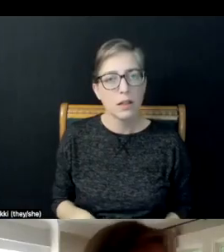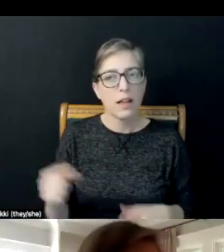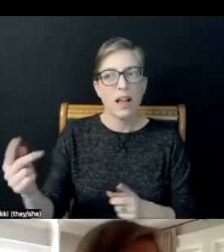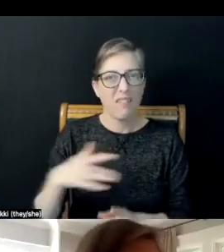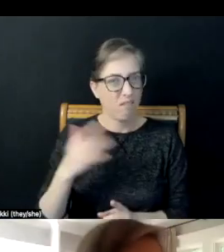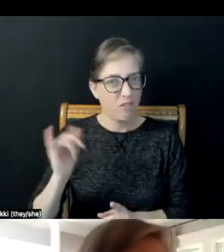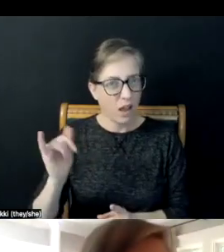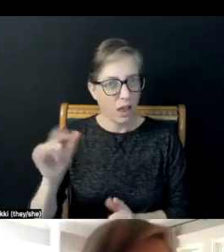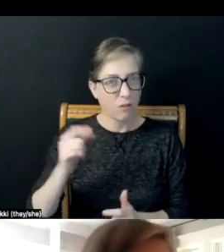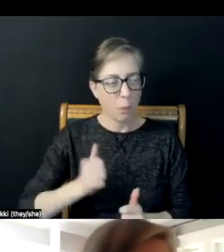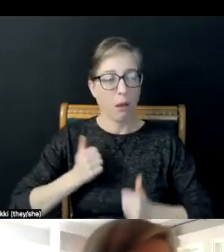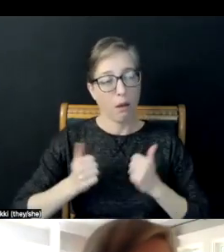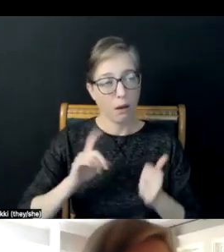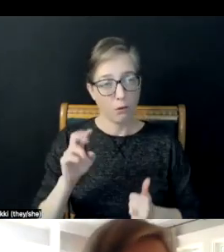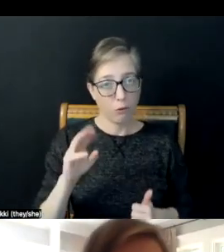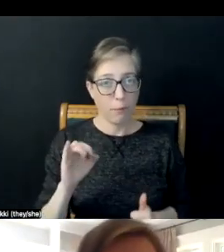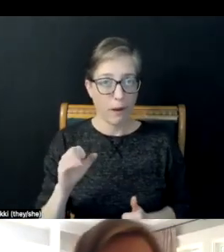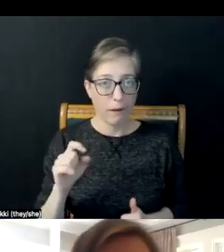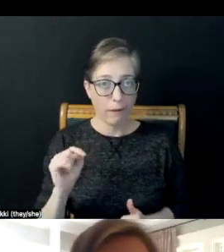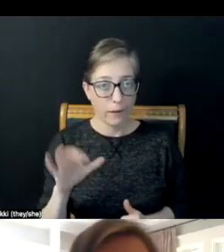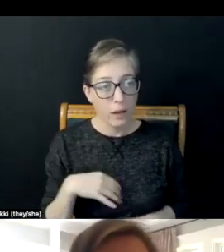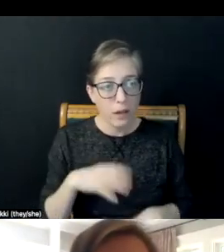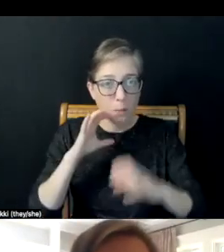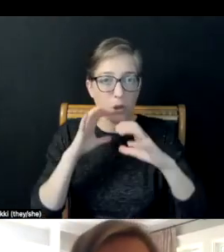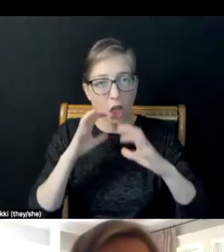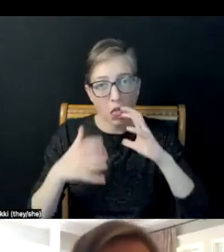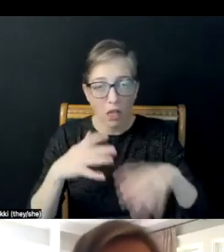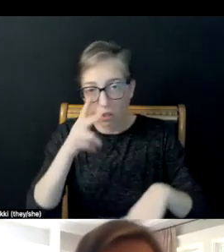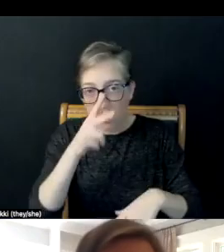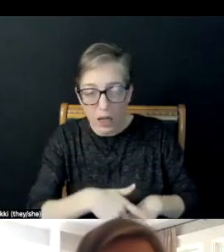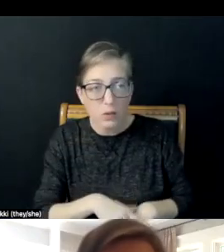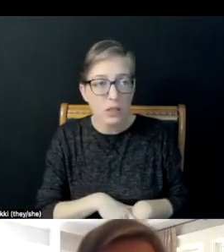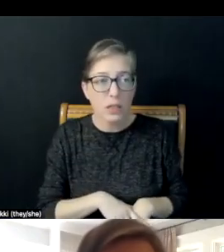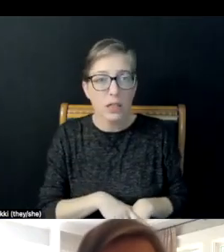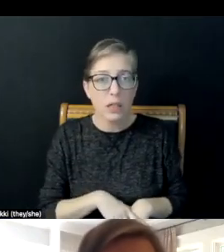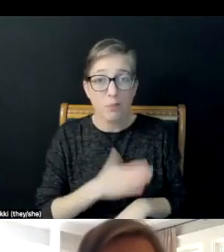all of my options, if there were any, were not explained." These are just women who go in and deliver a baby,